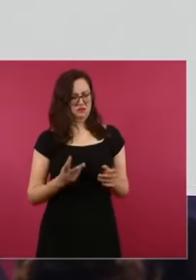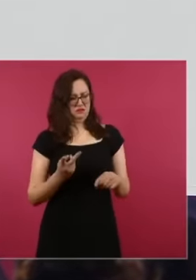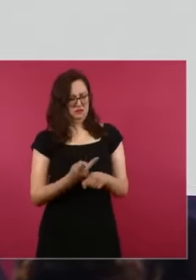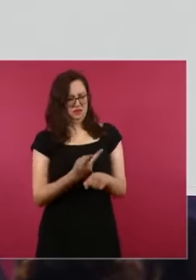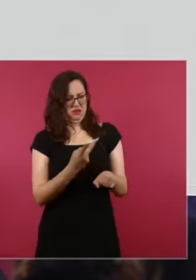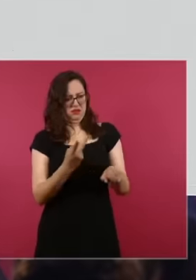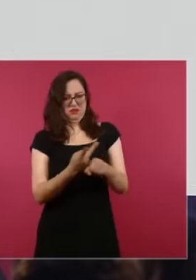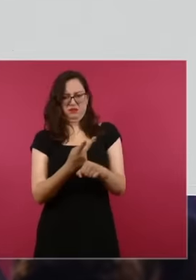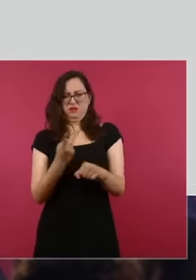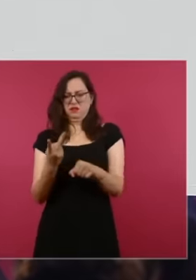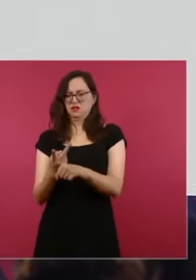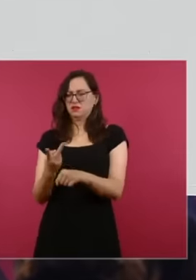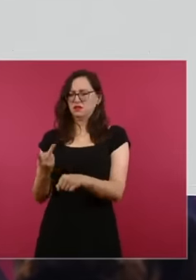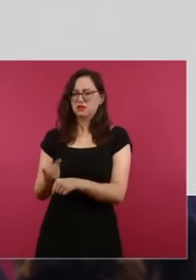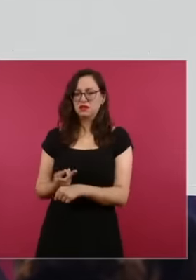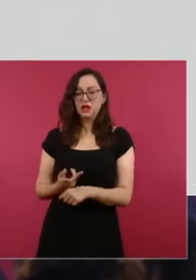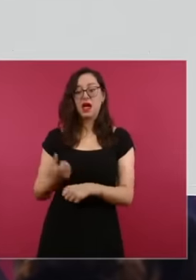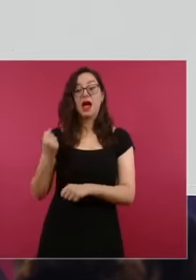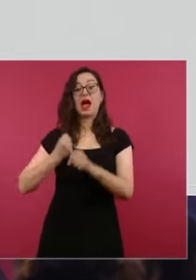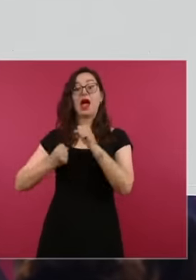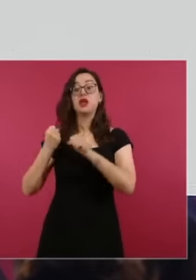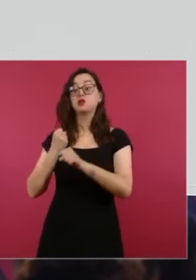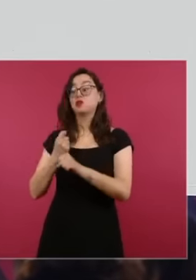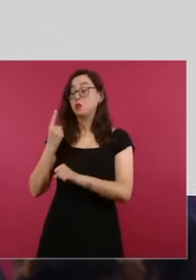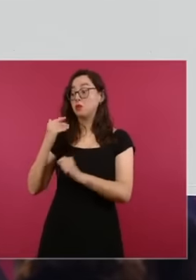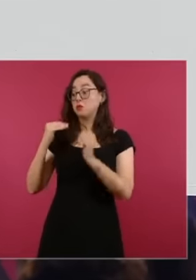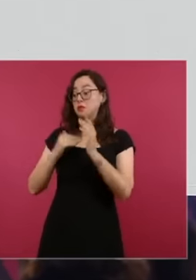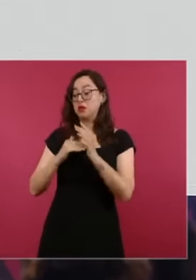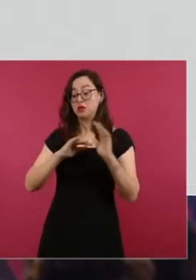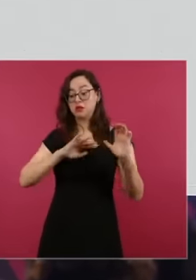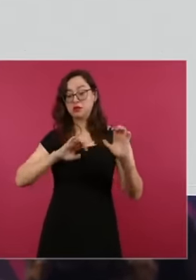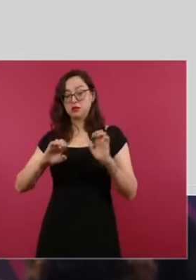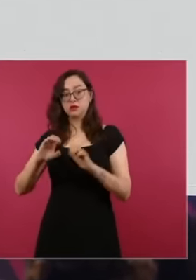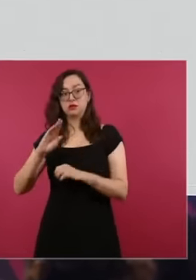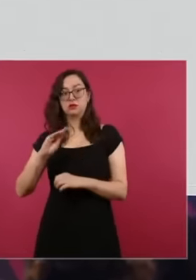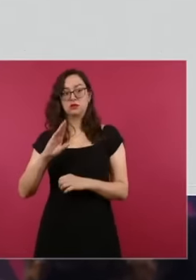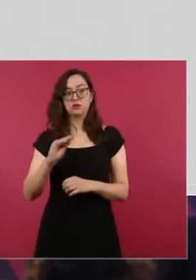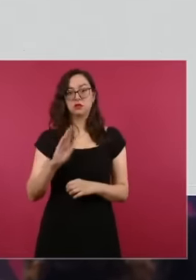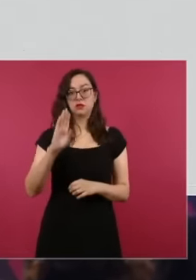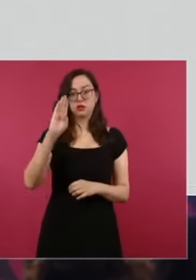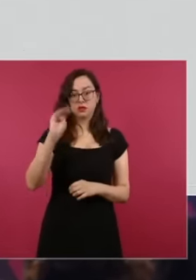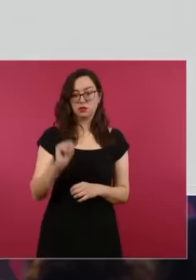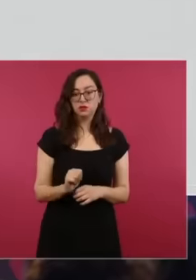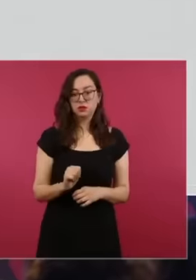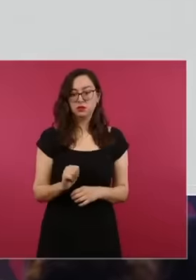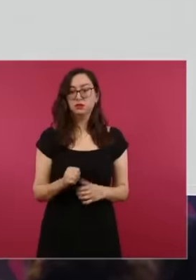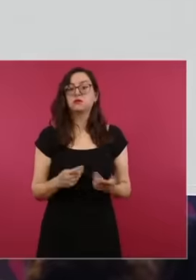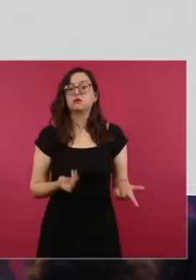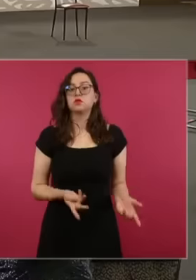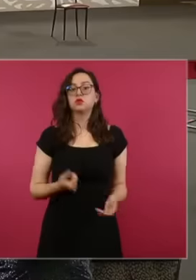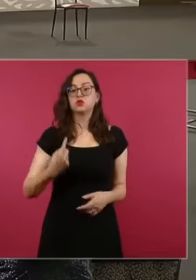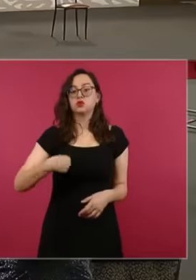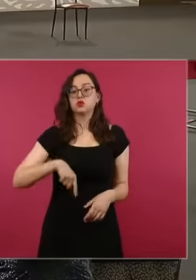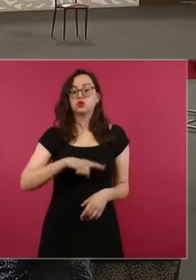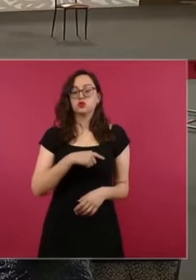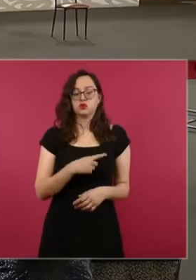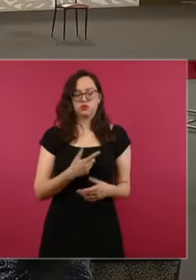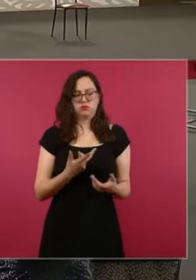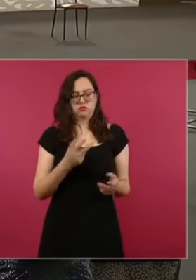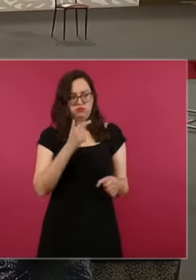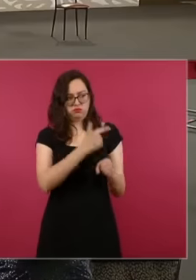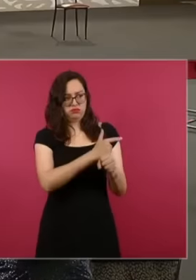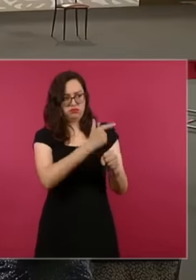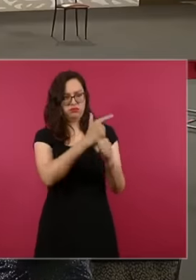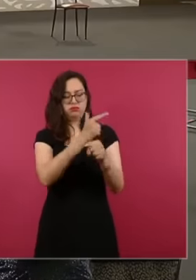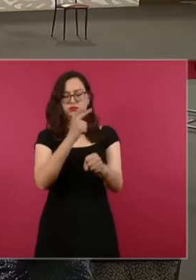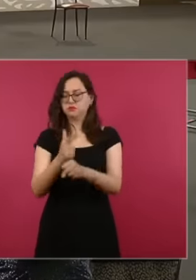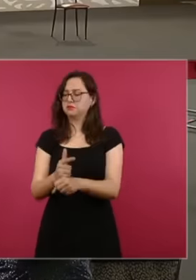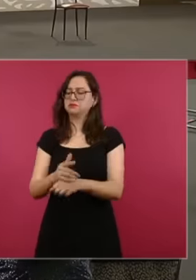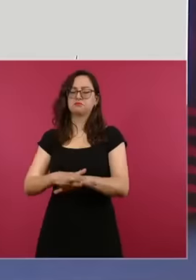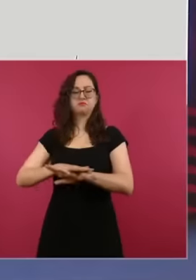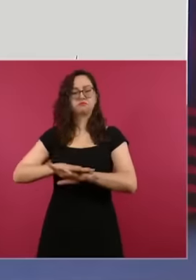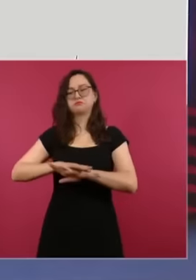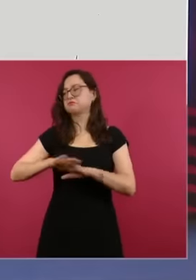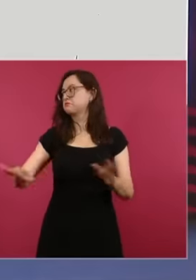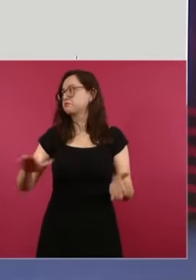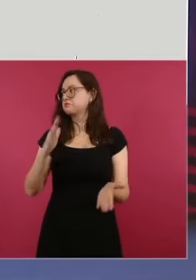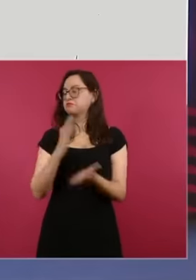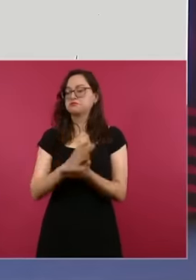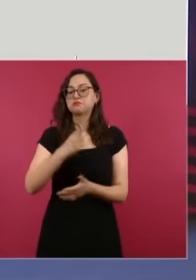out of service since 1999 what did we do we filed the complaint in 19 before the prosecutor's office derived from